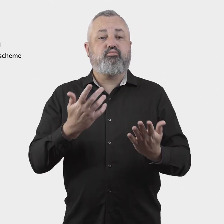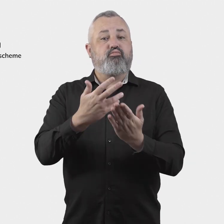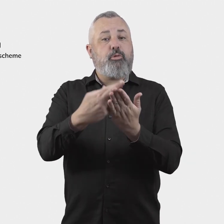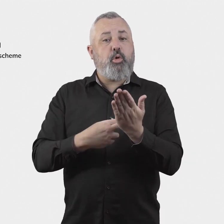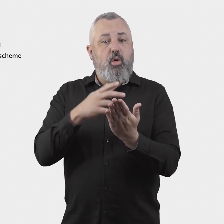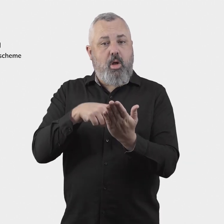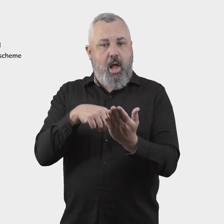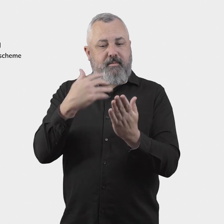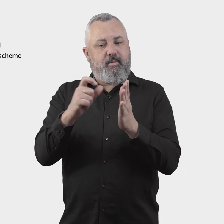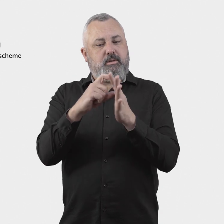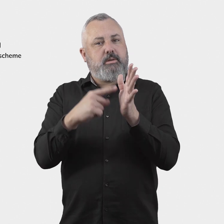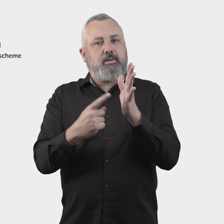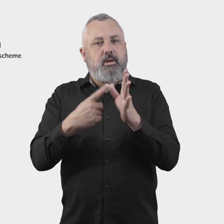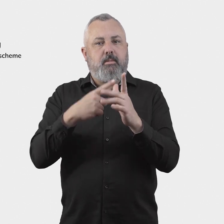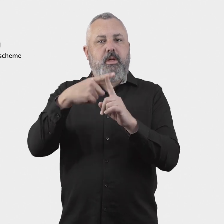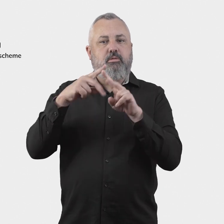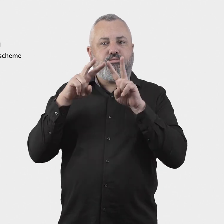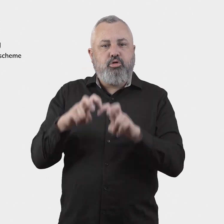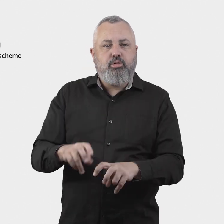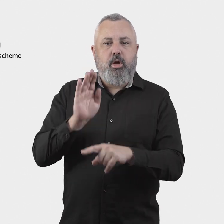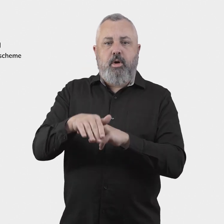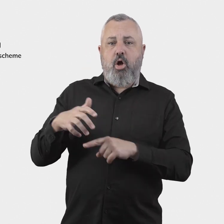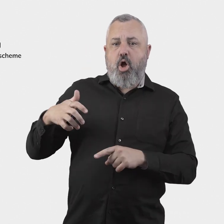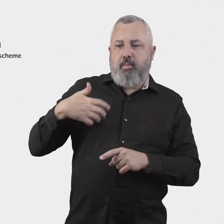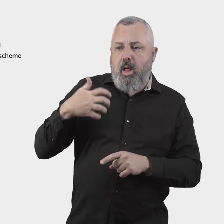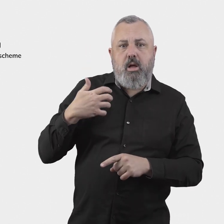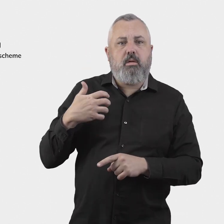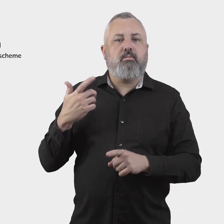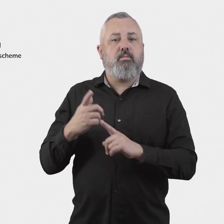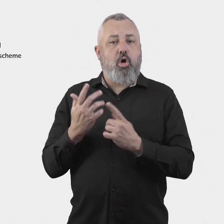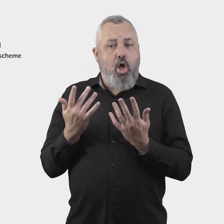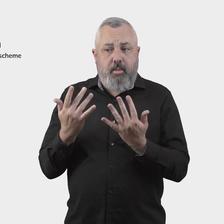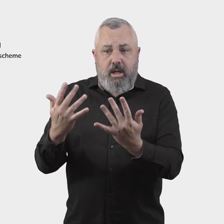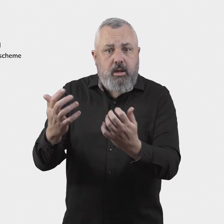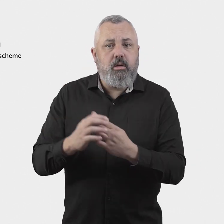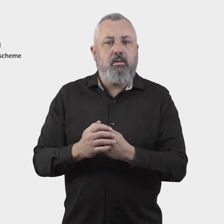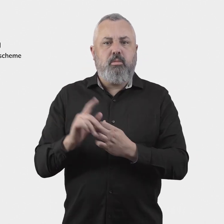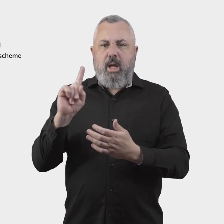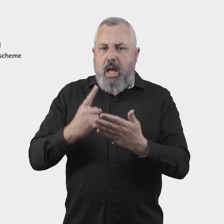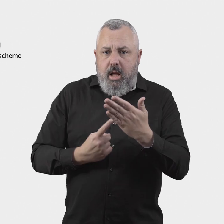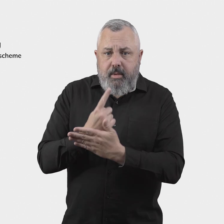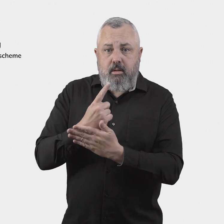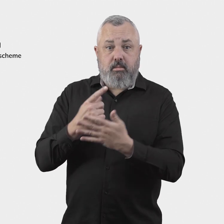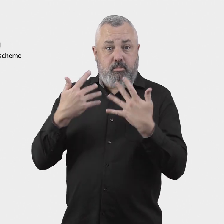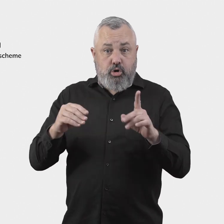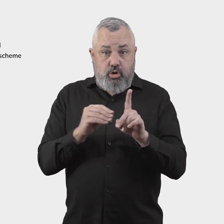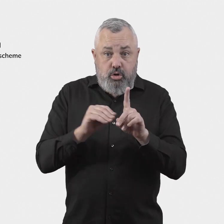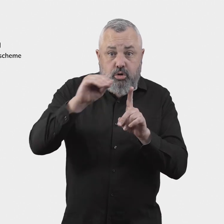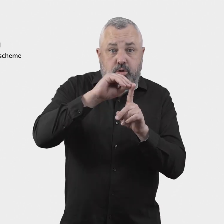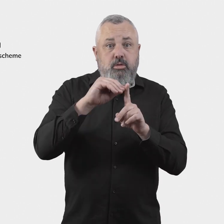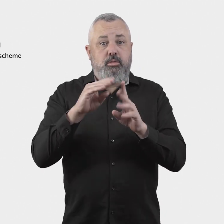reports containing data and analysis about complaint volumes, complaint escalation and